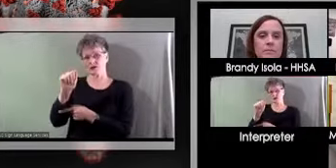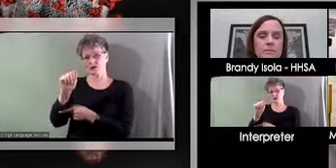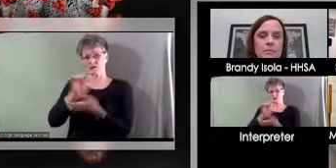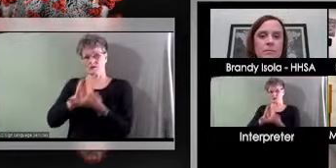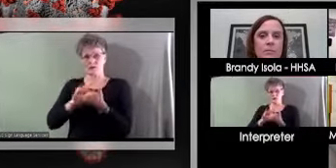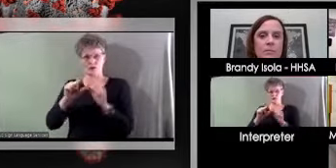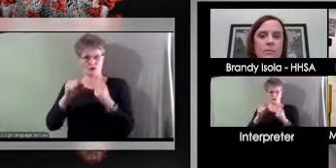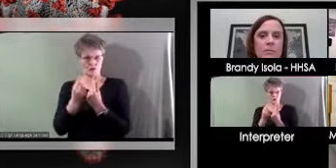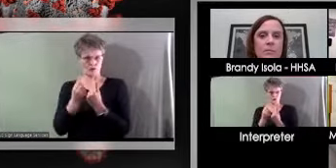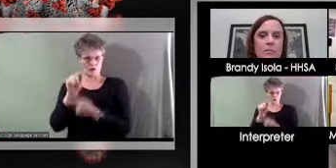doctor. Alright, fantastic. Dr. Ramstrom.